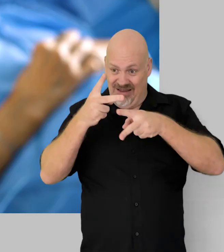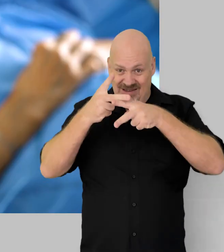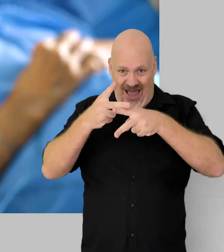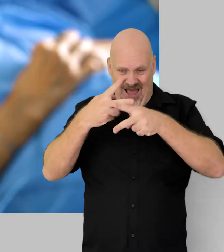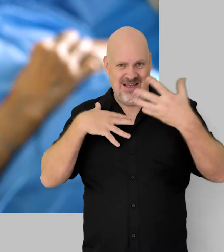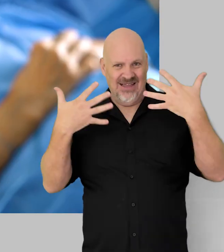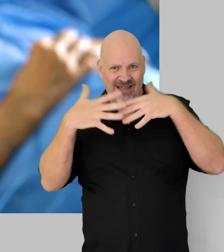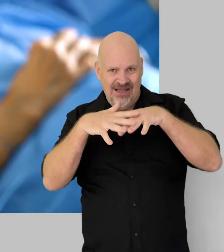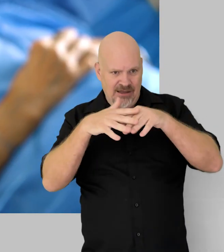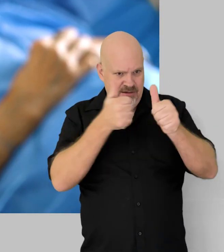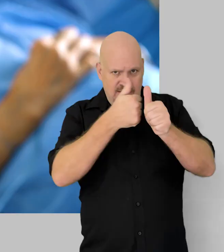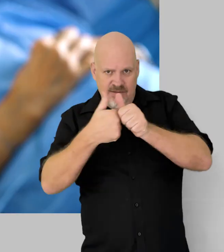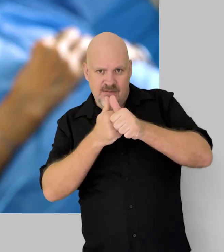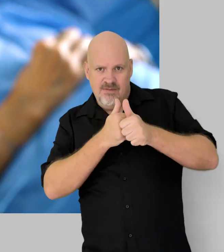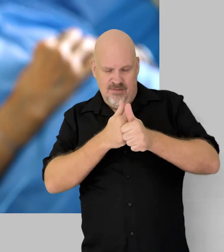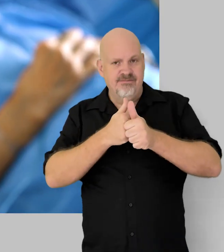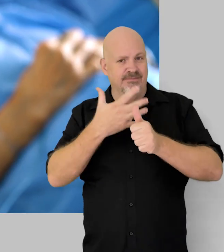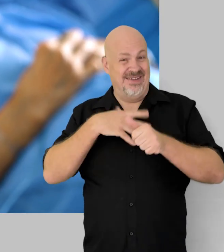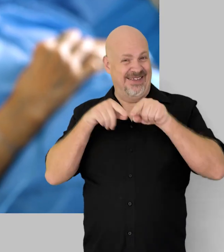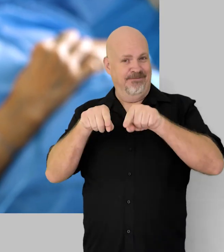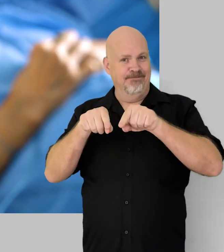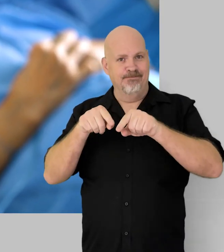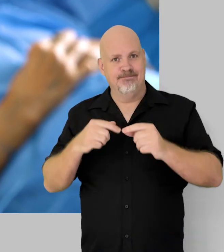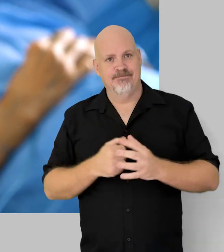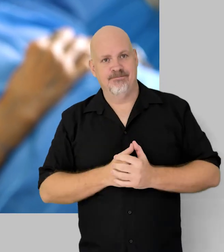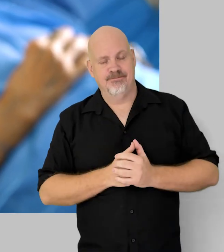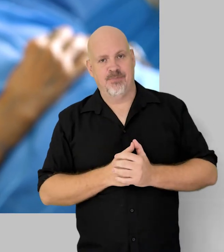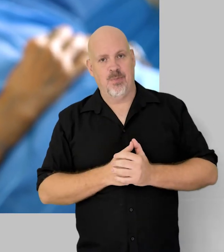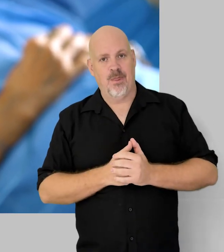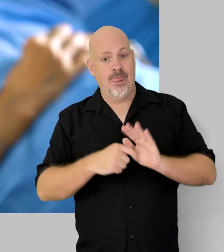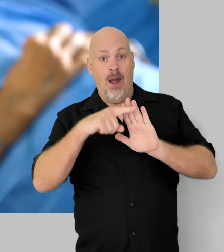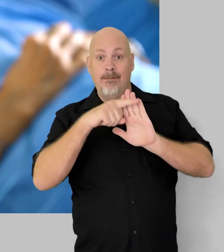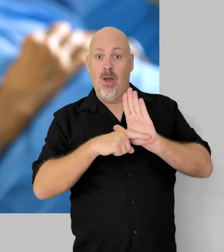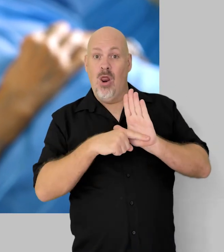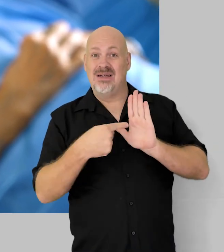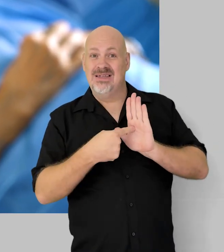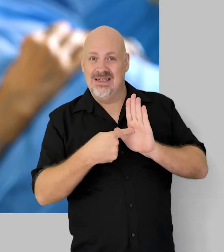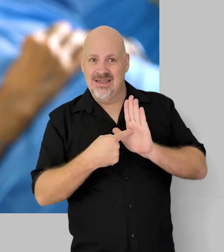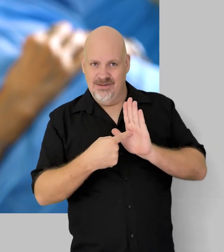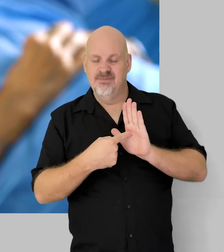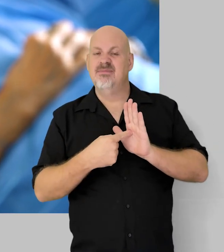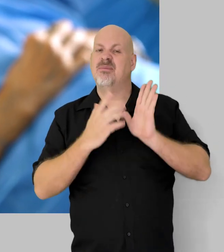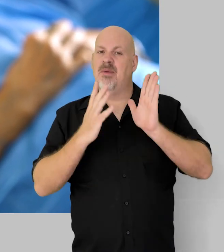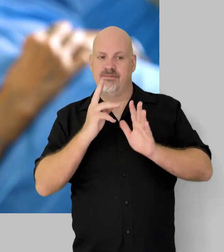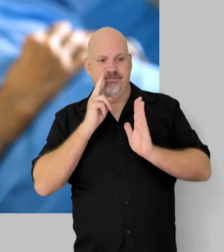There are large gaps in diagnosis and management of mental disorders among those with medical conditions,